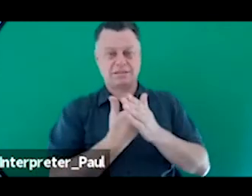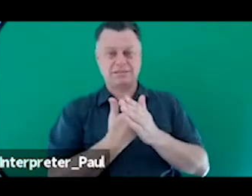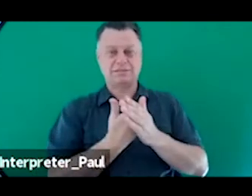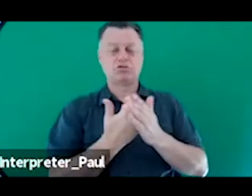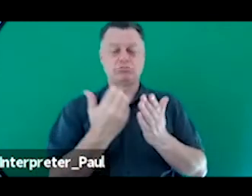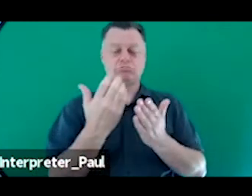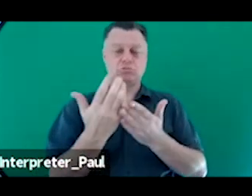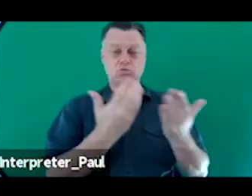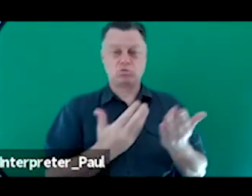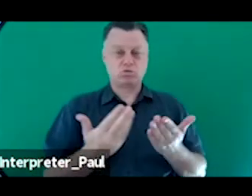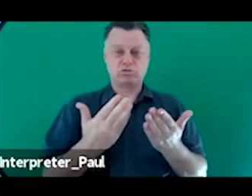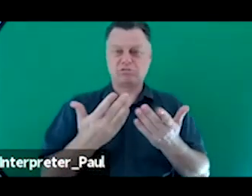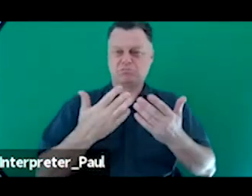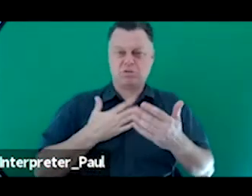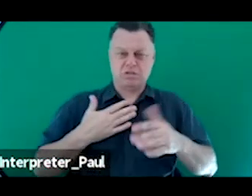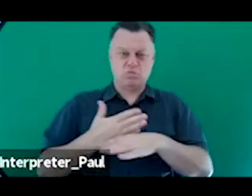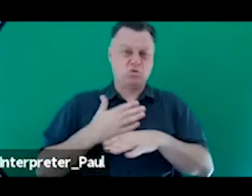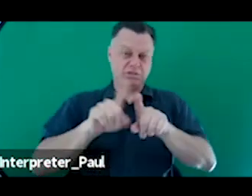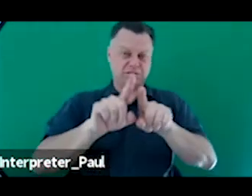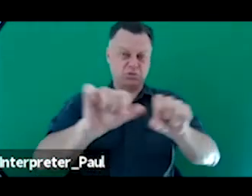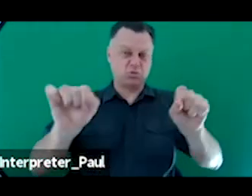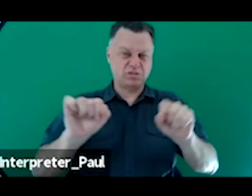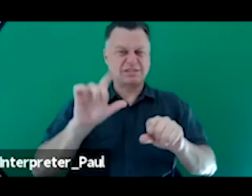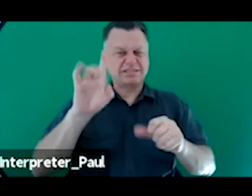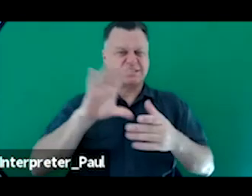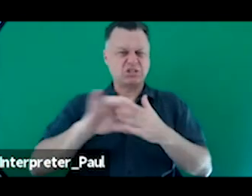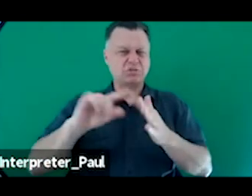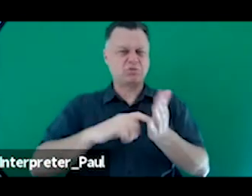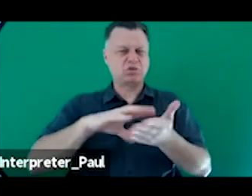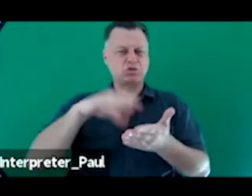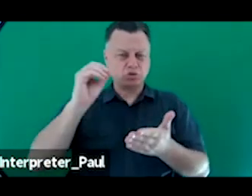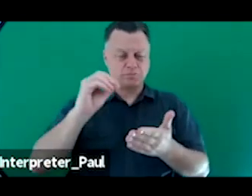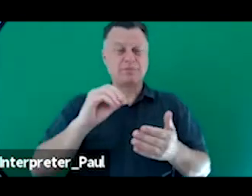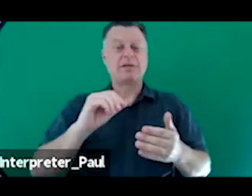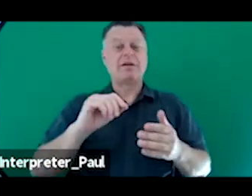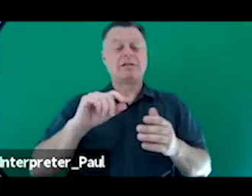with us at our institutions. And then once the student is a first-year student, it only costs